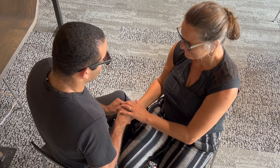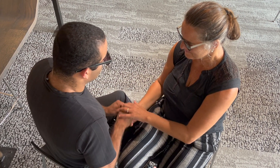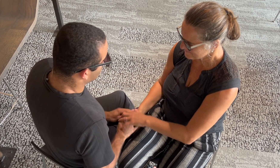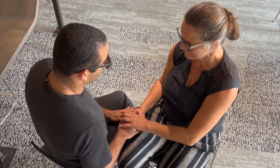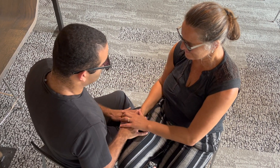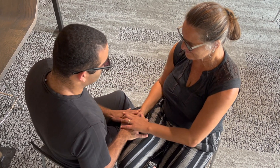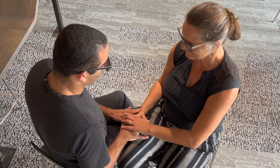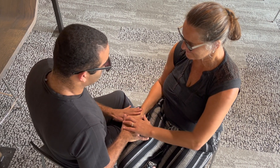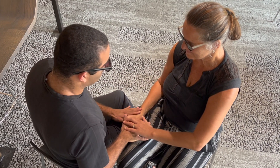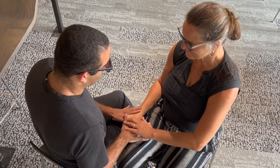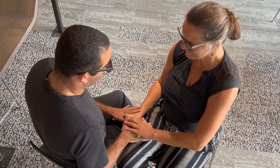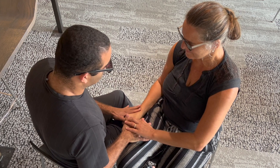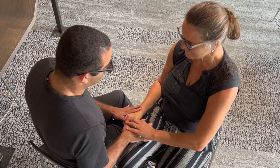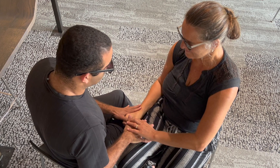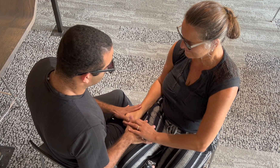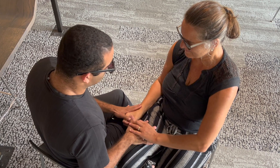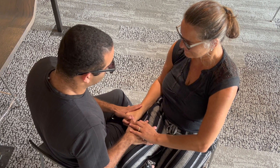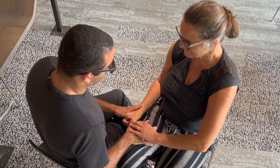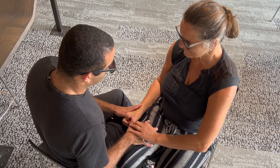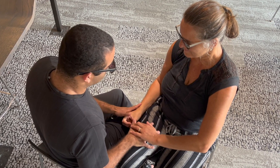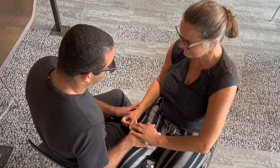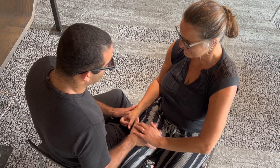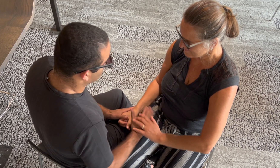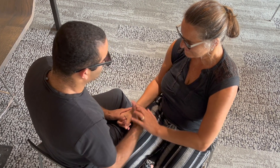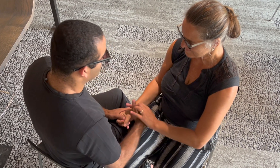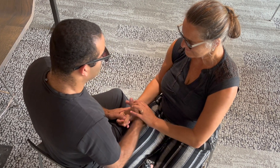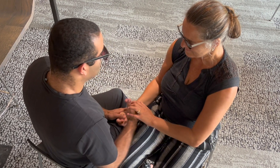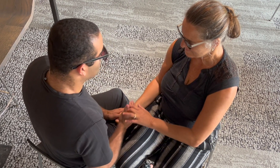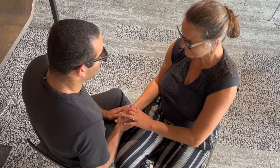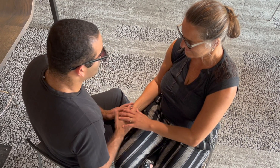I dice up that tomato and the juices spill everywhere.